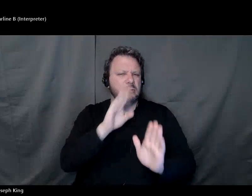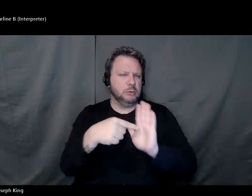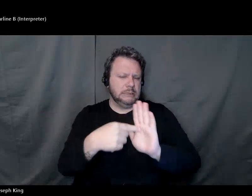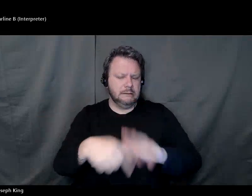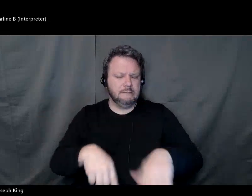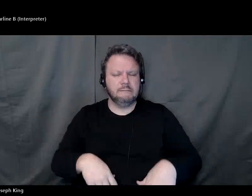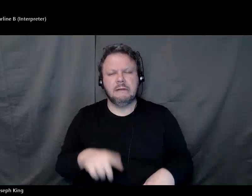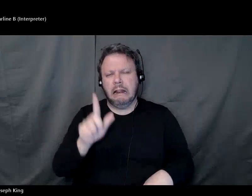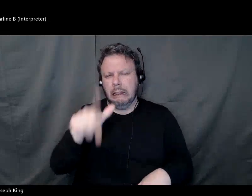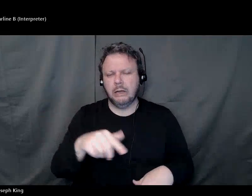The second.